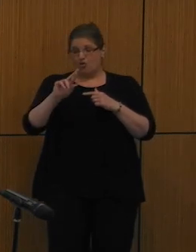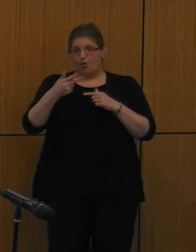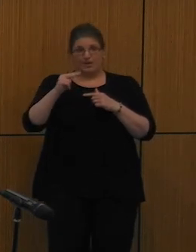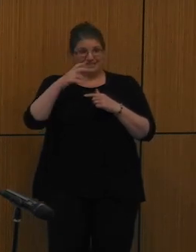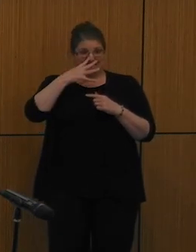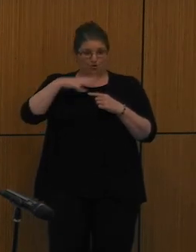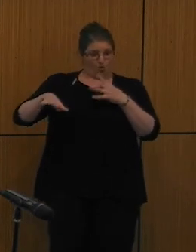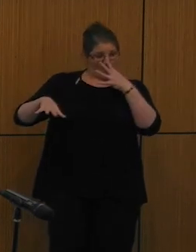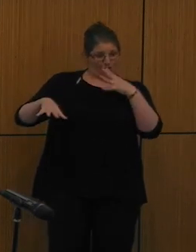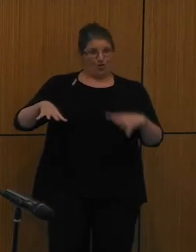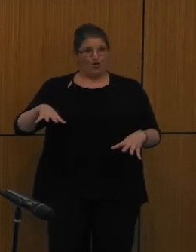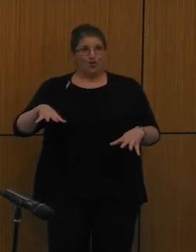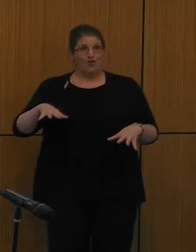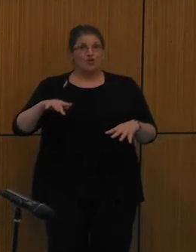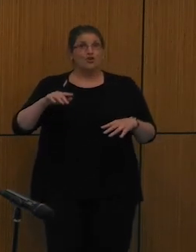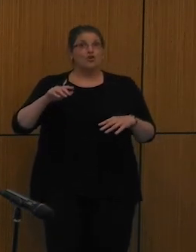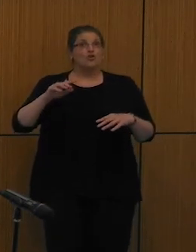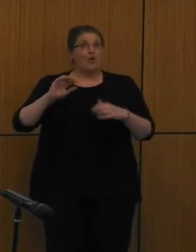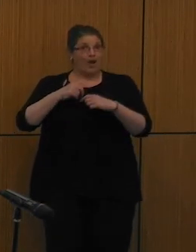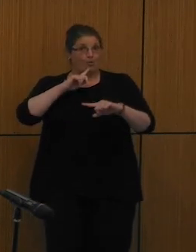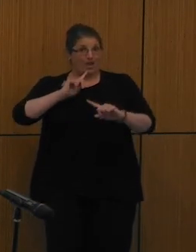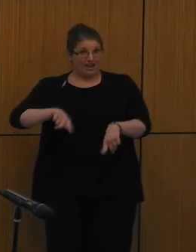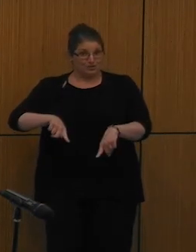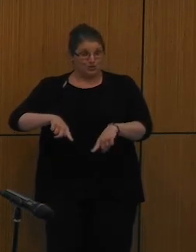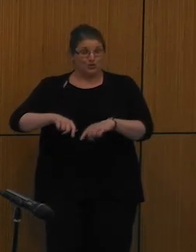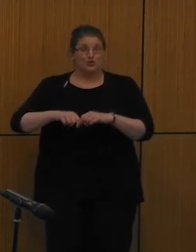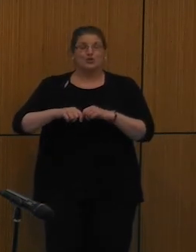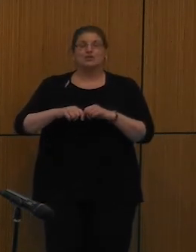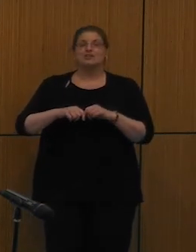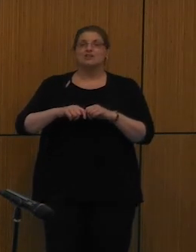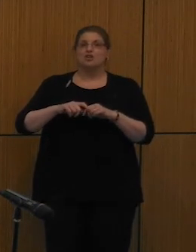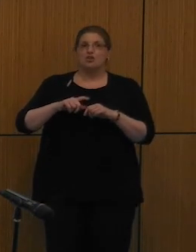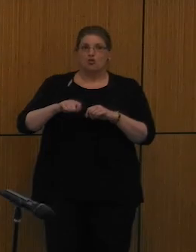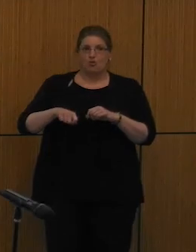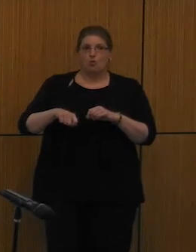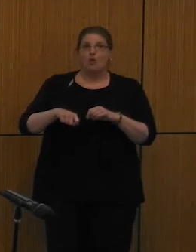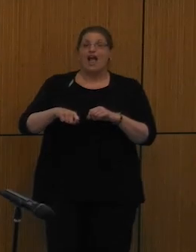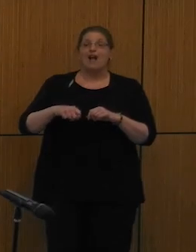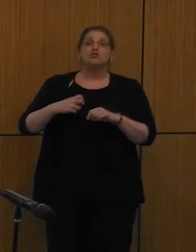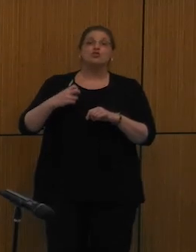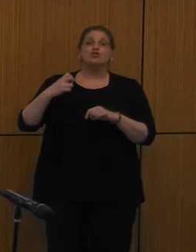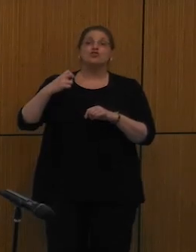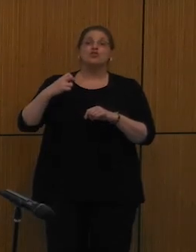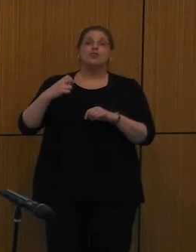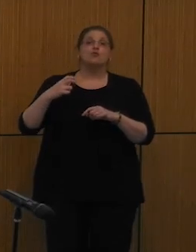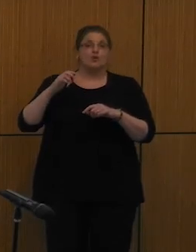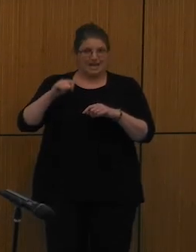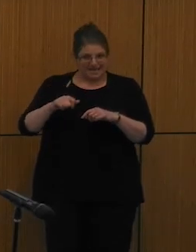So in order to answer this question, we have to dissect the vagus nerve from human cadavers at the medical school,